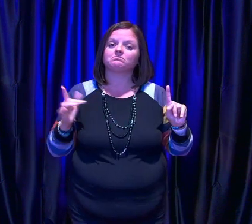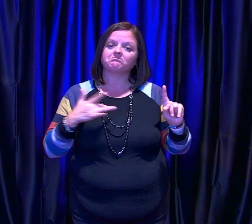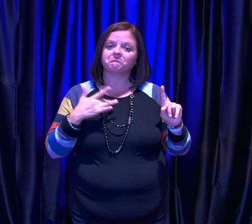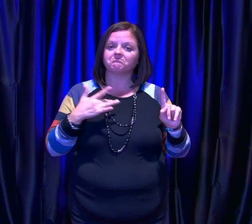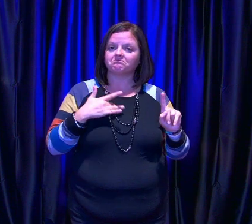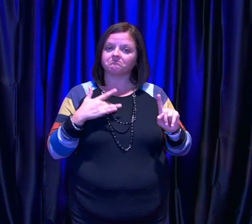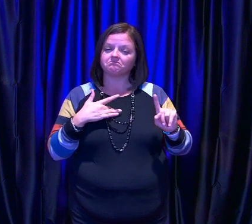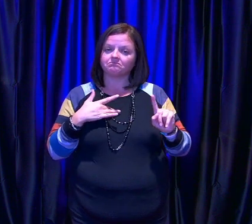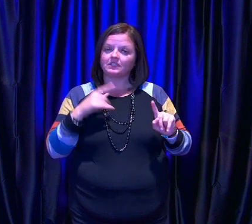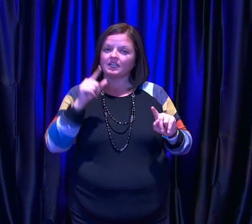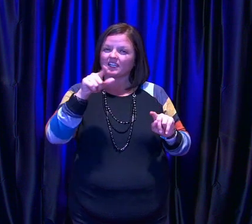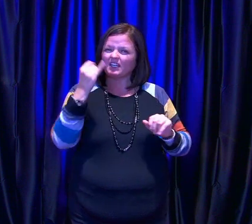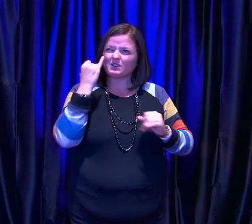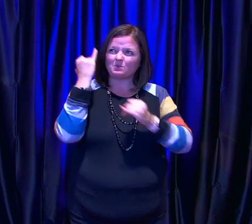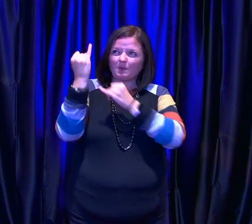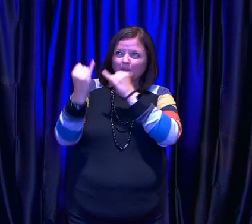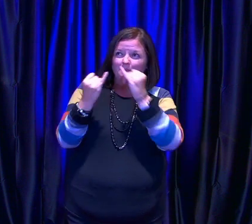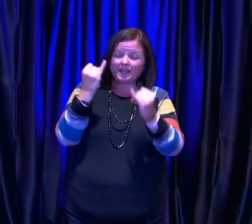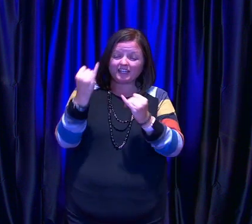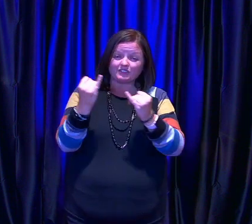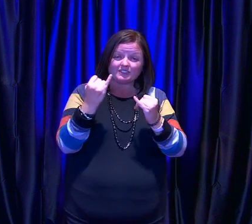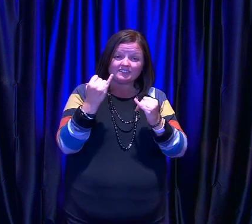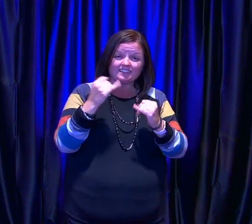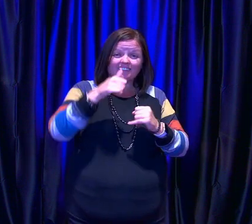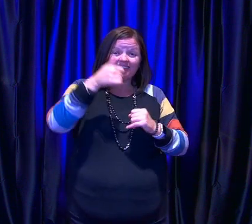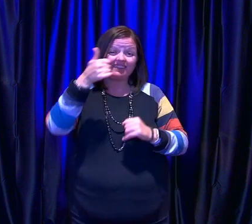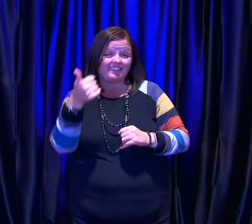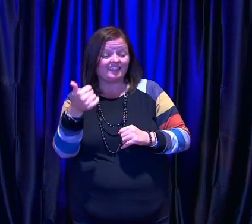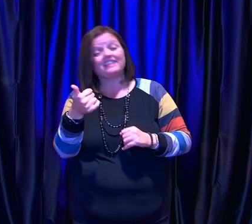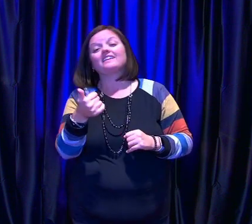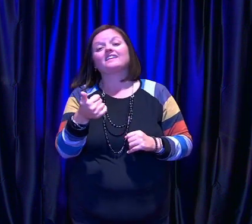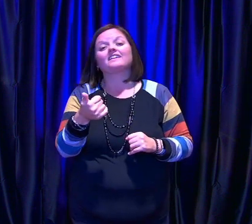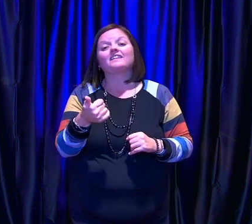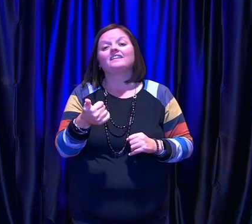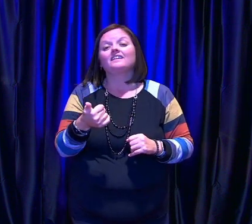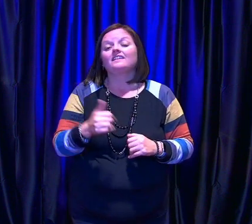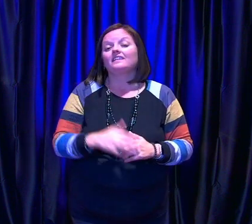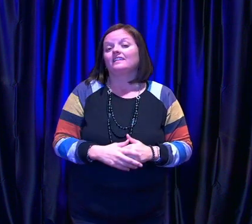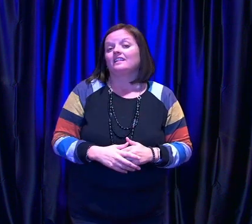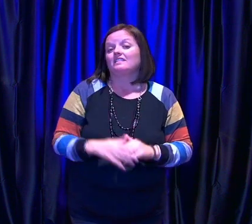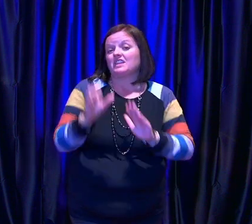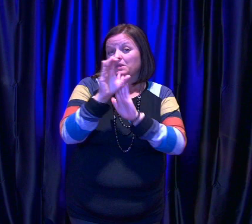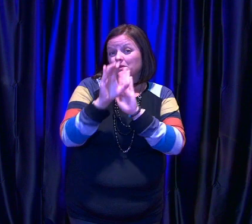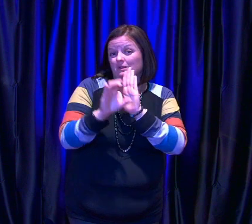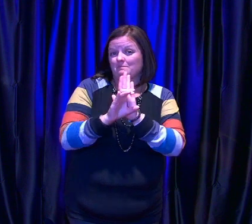can you imagine some some of the other some of the other commandments being